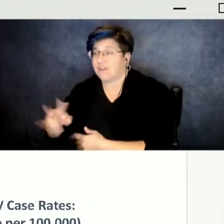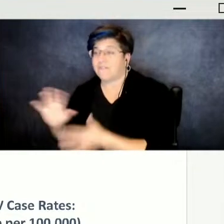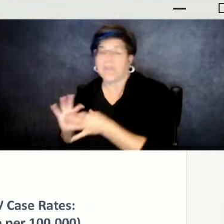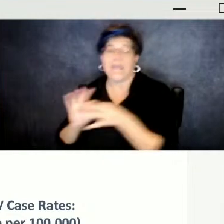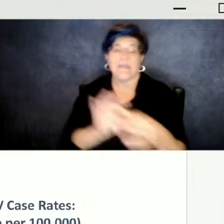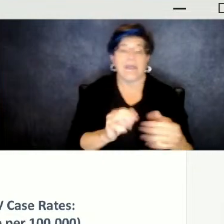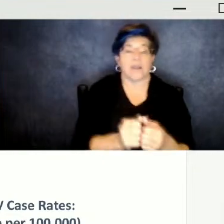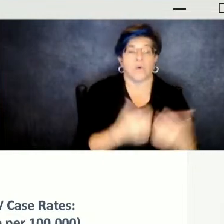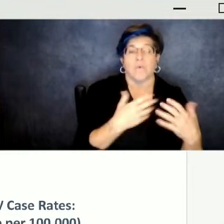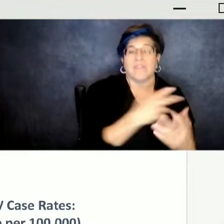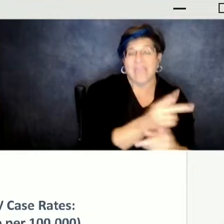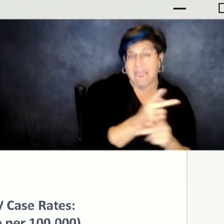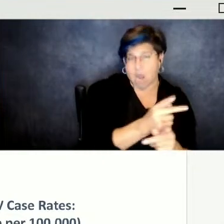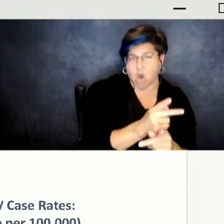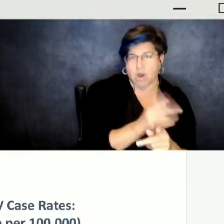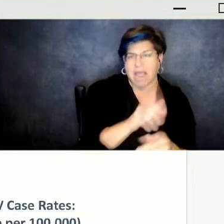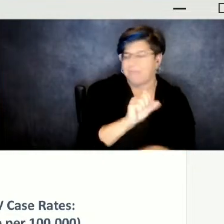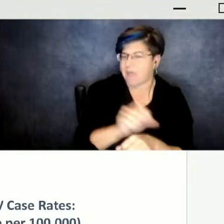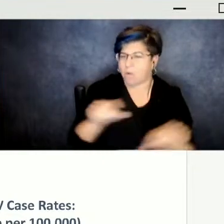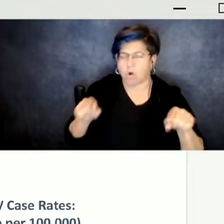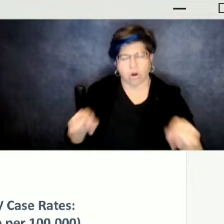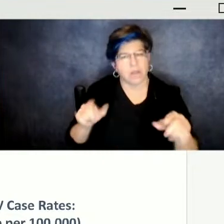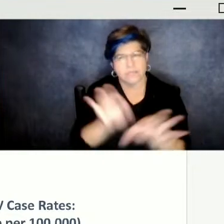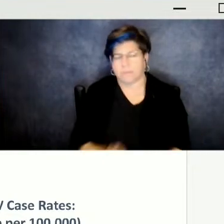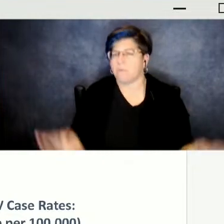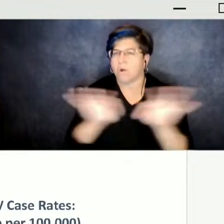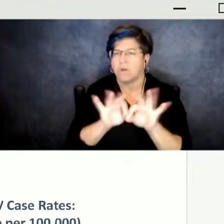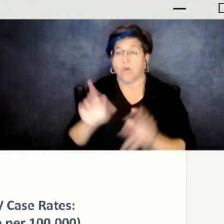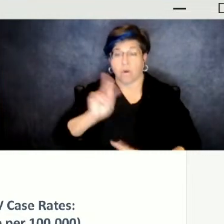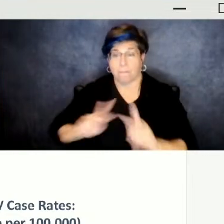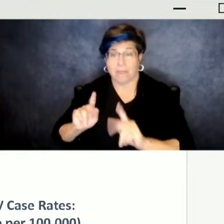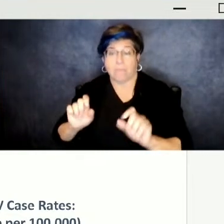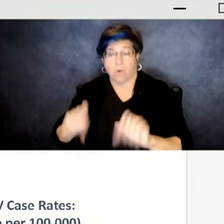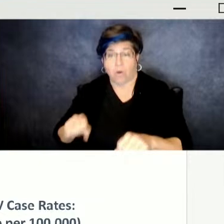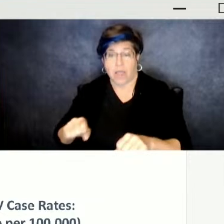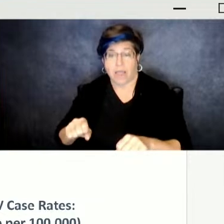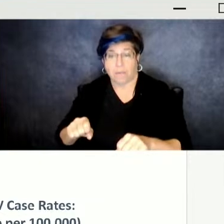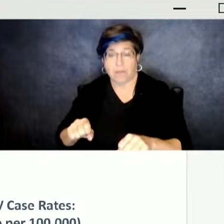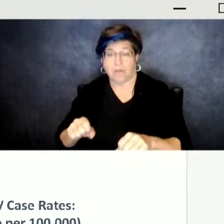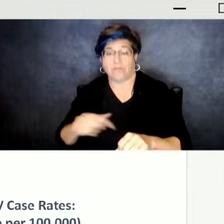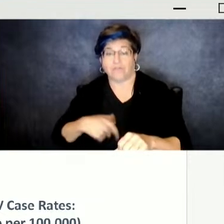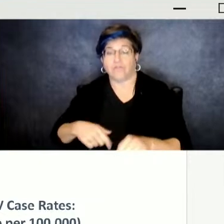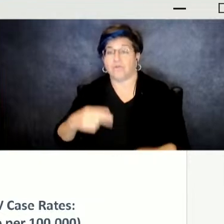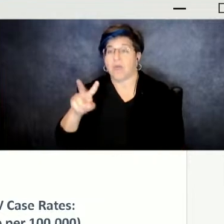PEOPLE LIVING WITH HIV TO CARE AND KEEP THEM IN CARE.